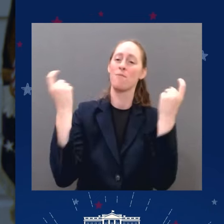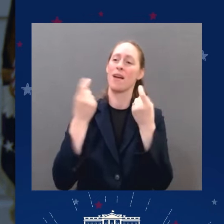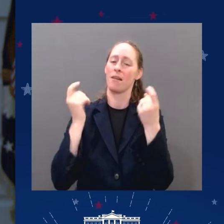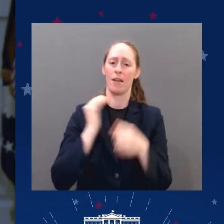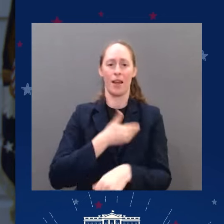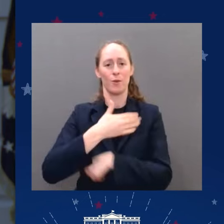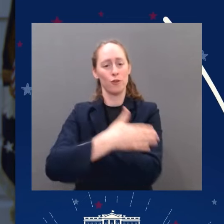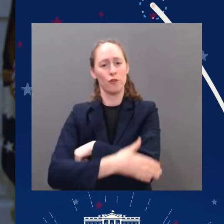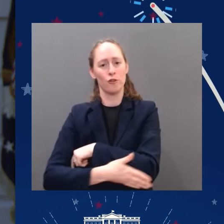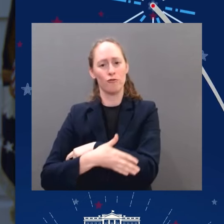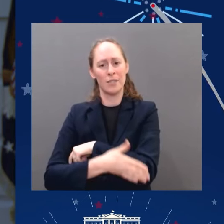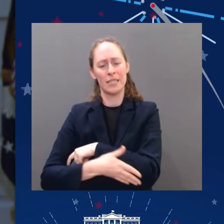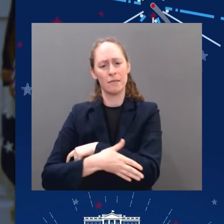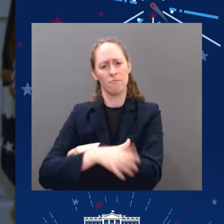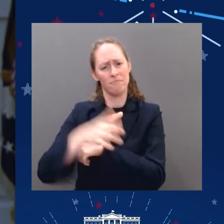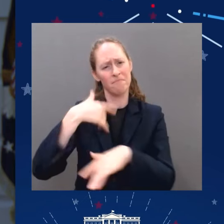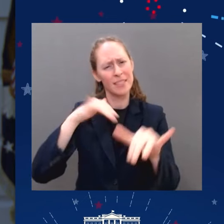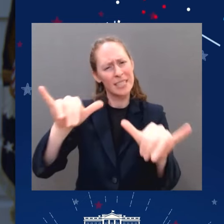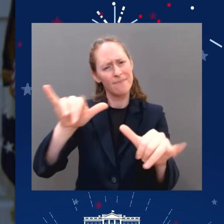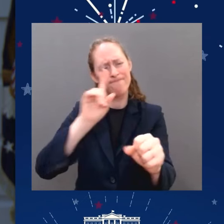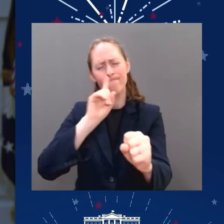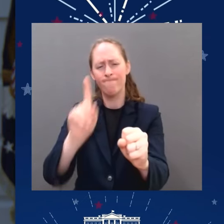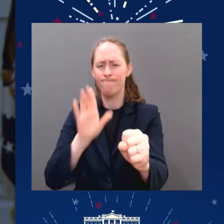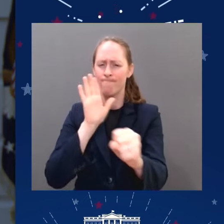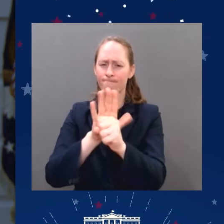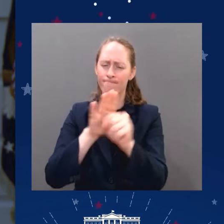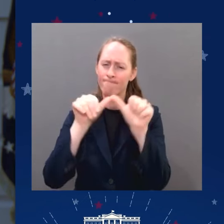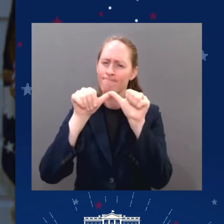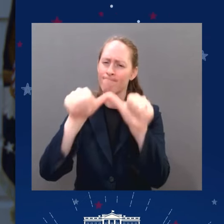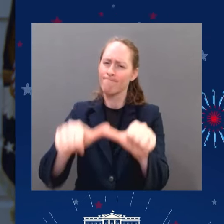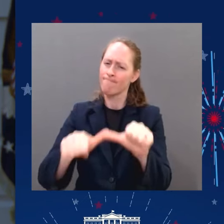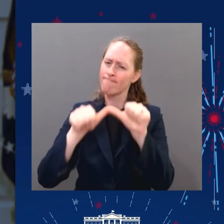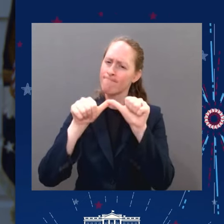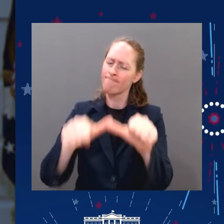And while the events of 1776 were remote in time,